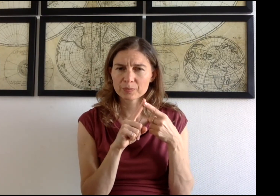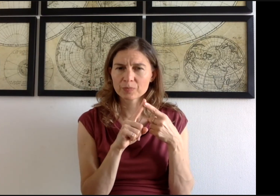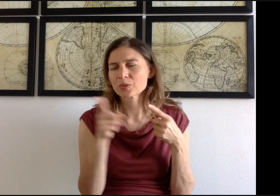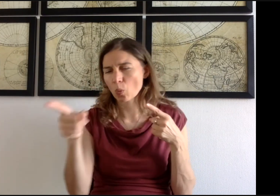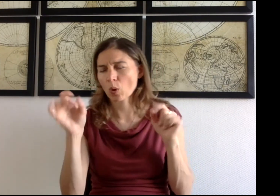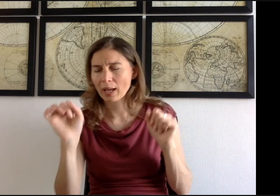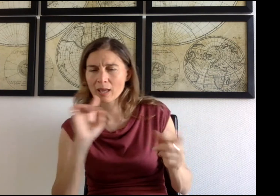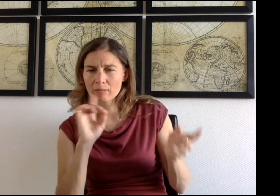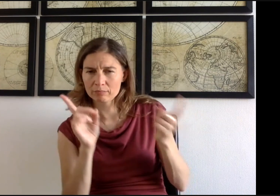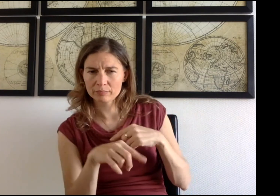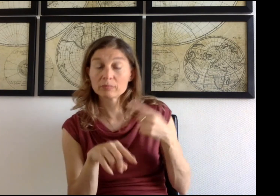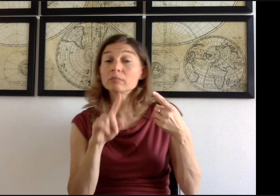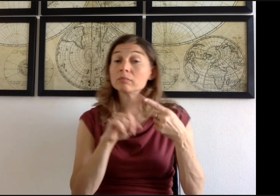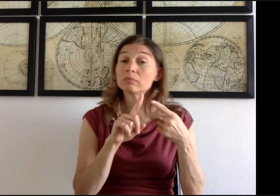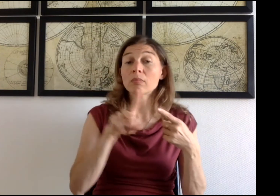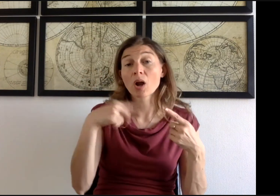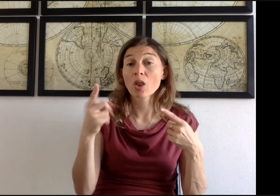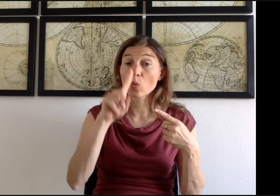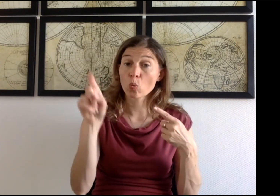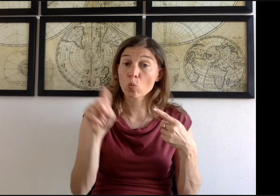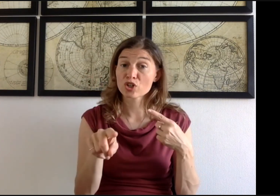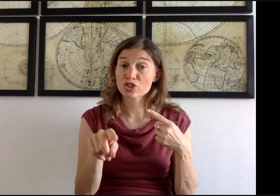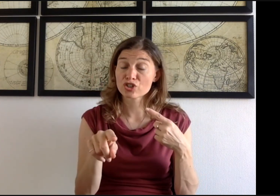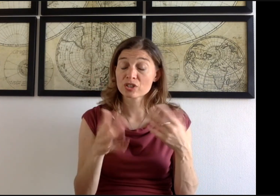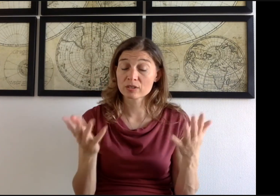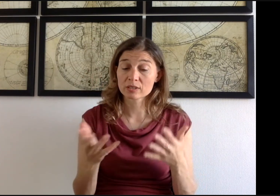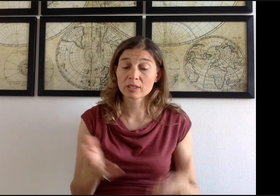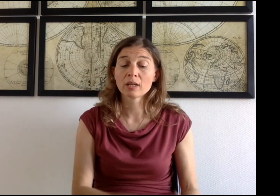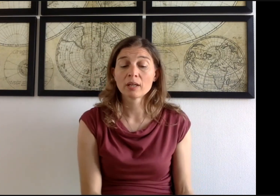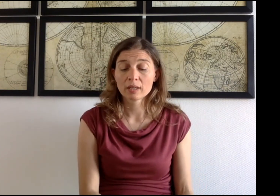One of the questions is what type of precaution should be adopted